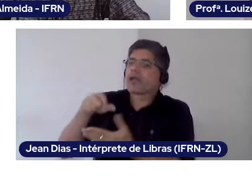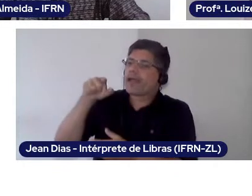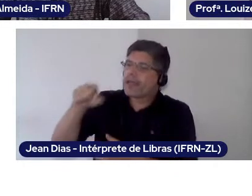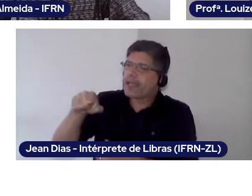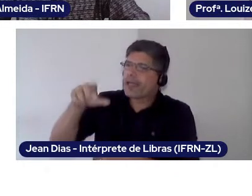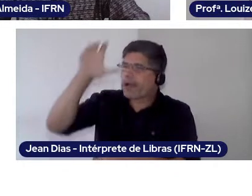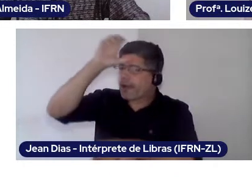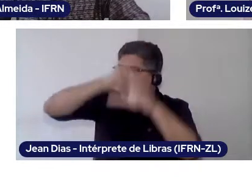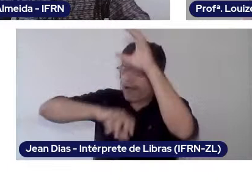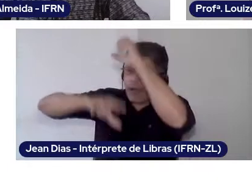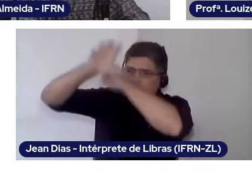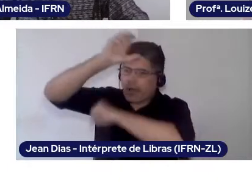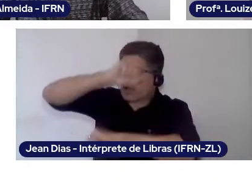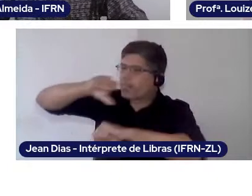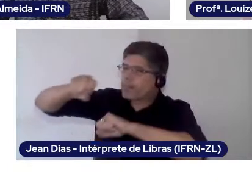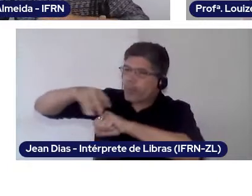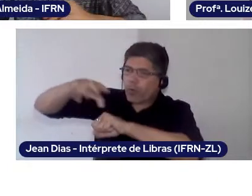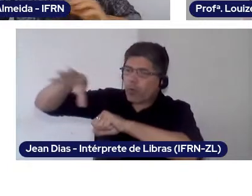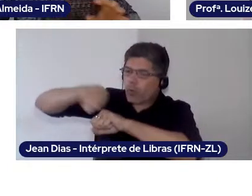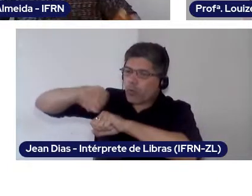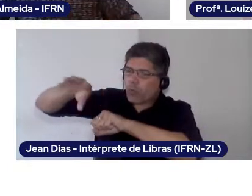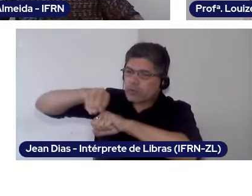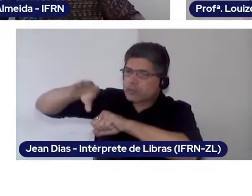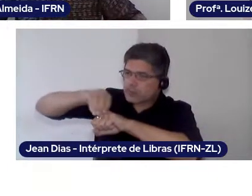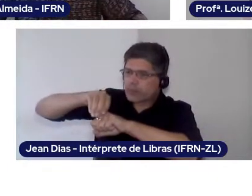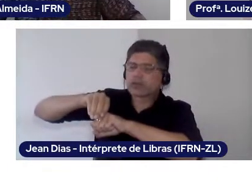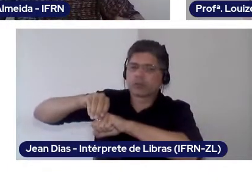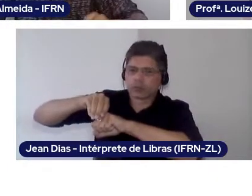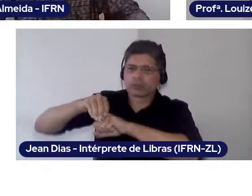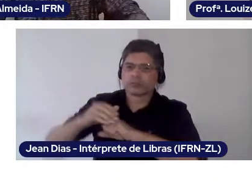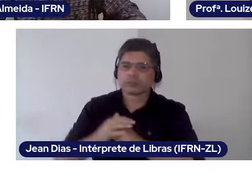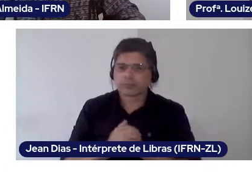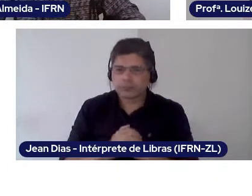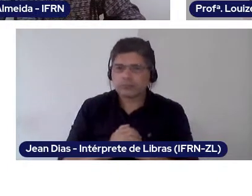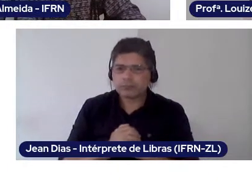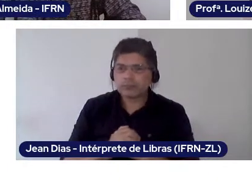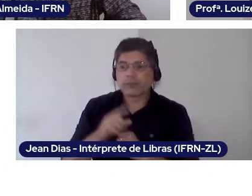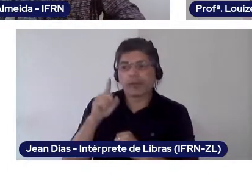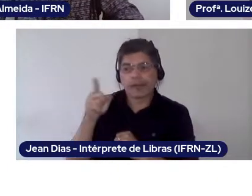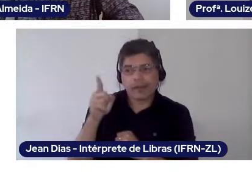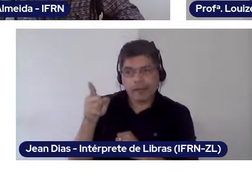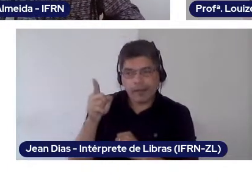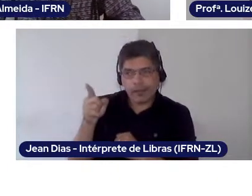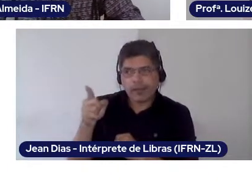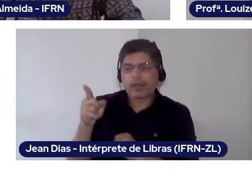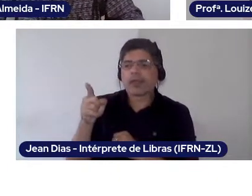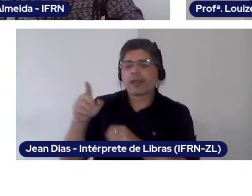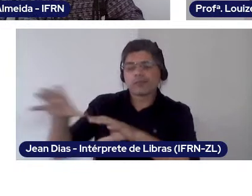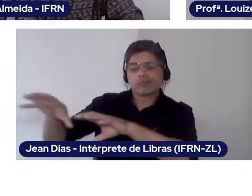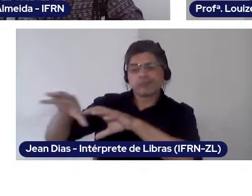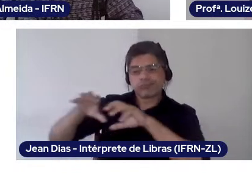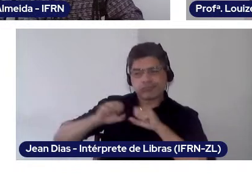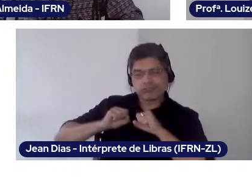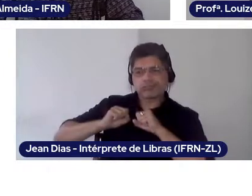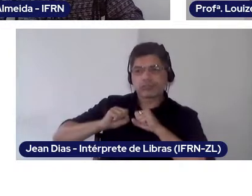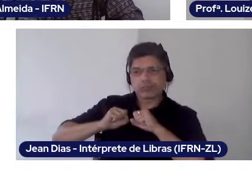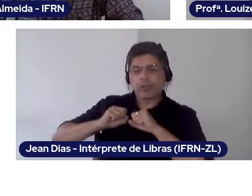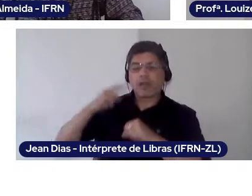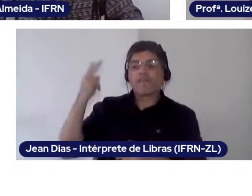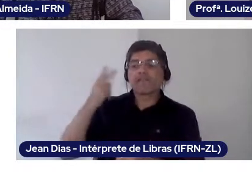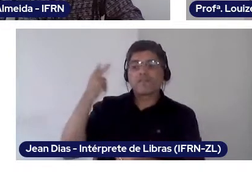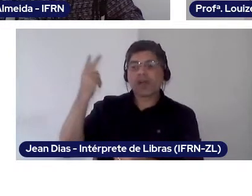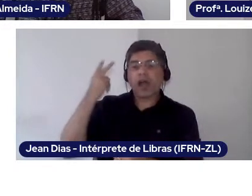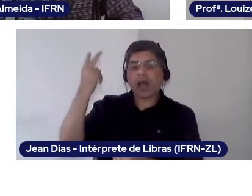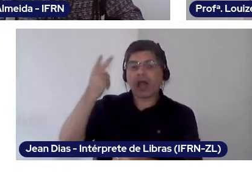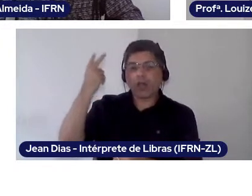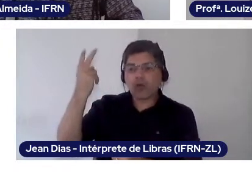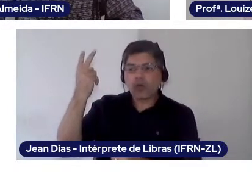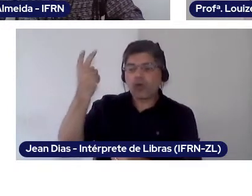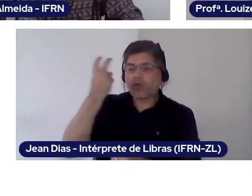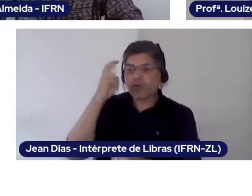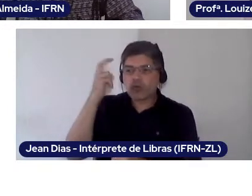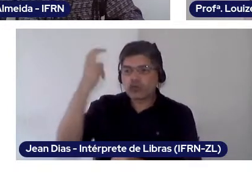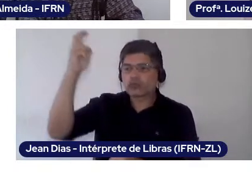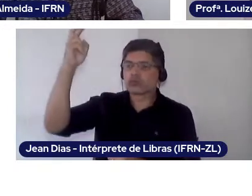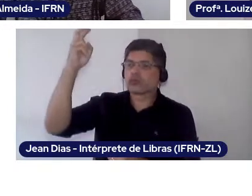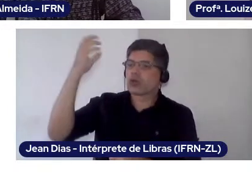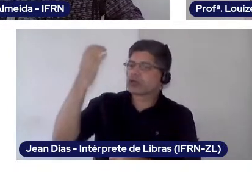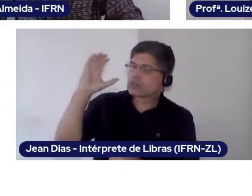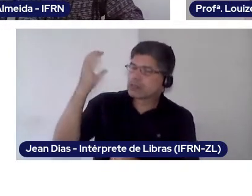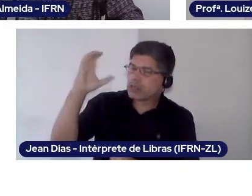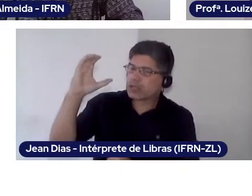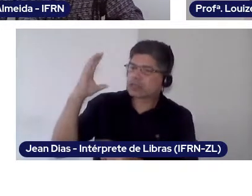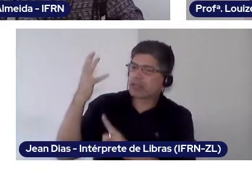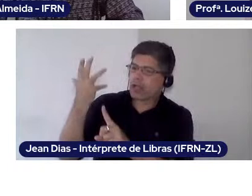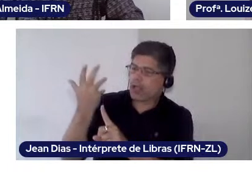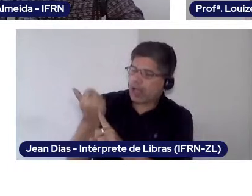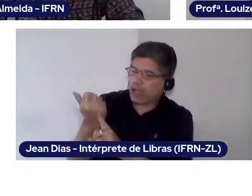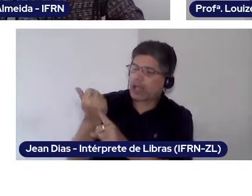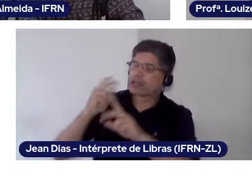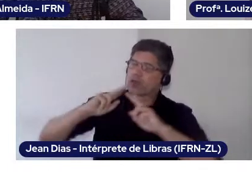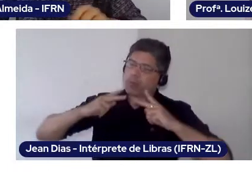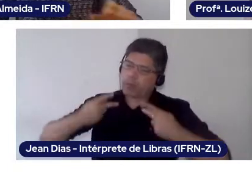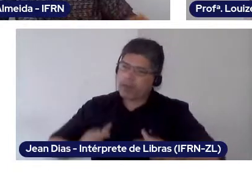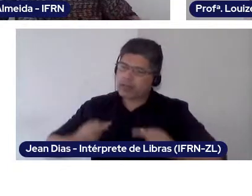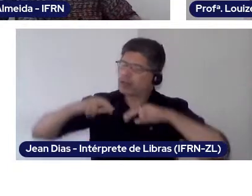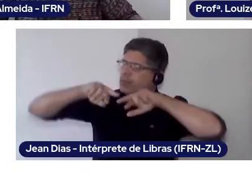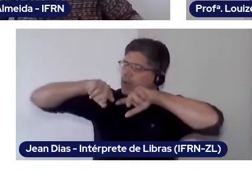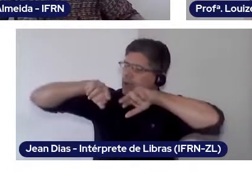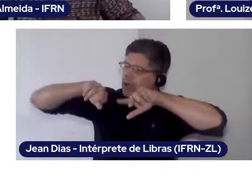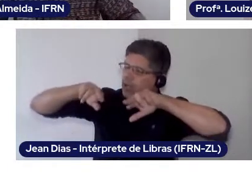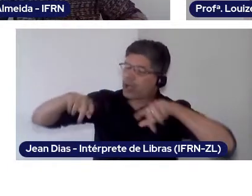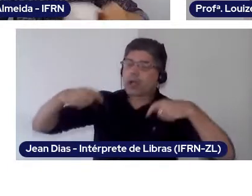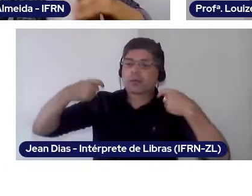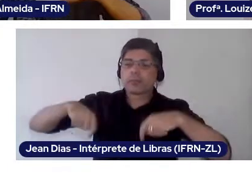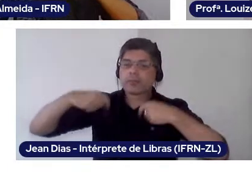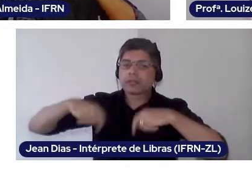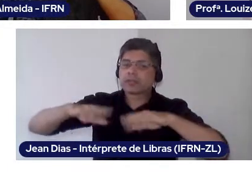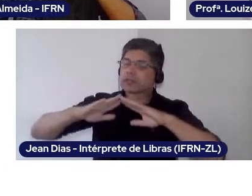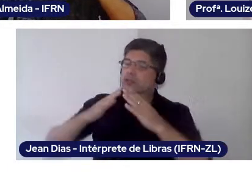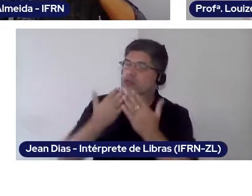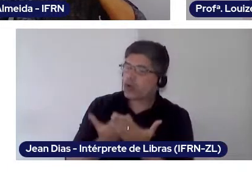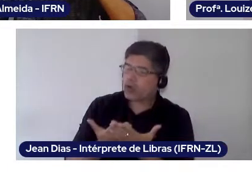And in order for them to appropriate this cultural, scientific and artistic gift, the school is a must, together with the contents.